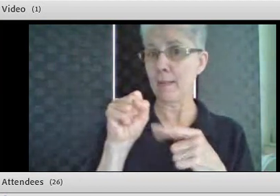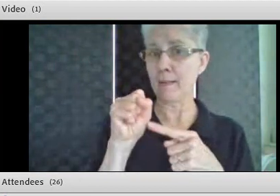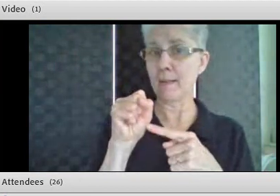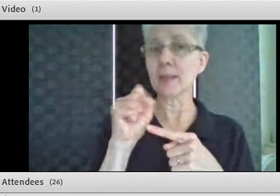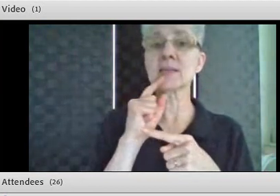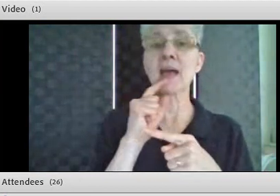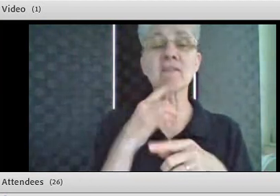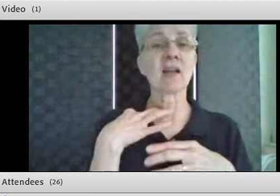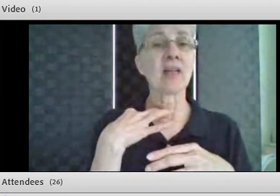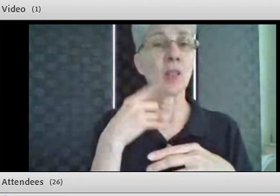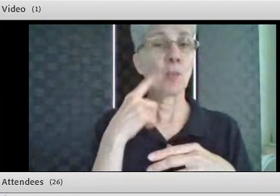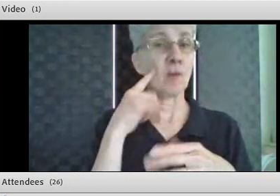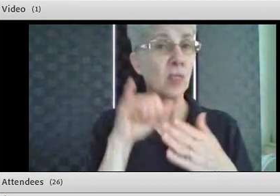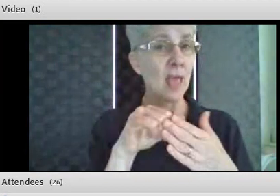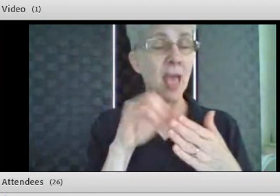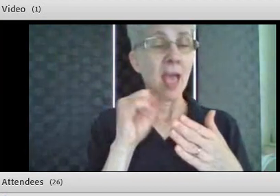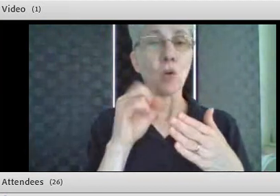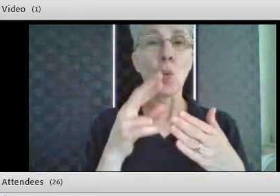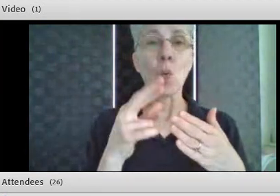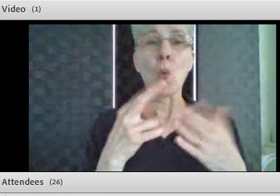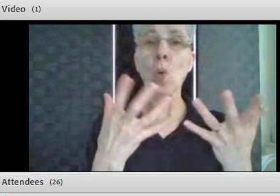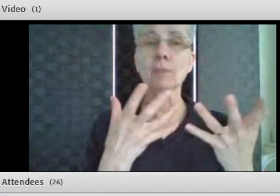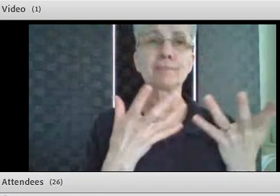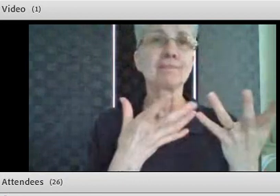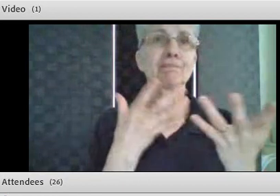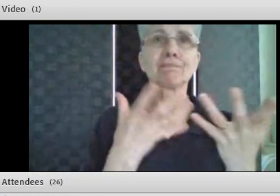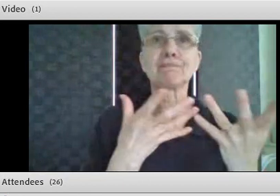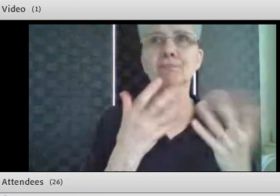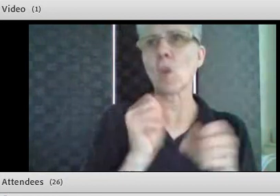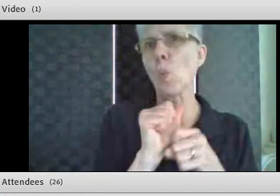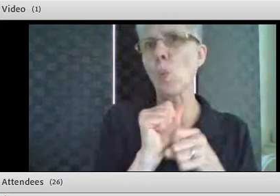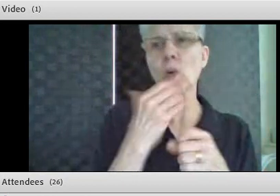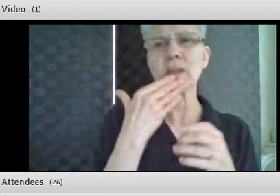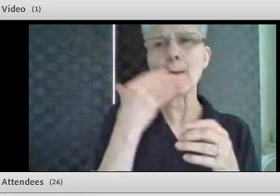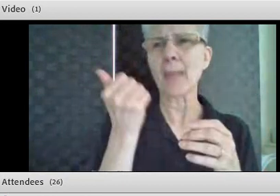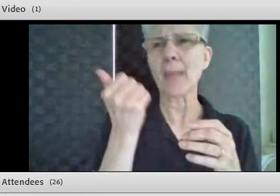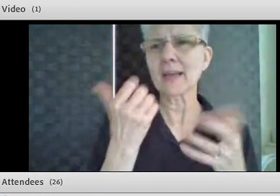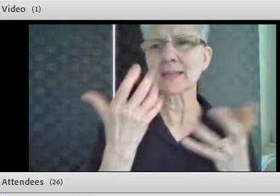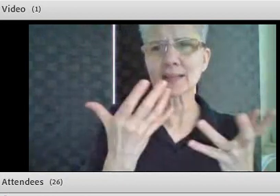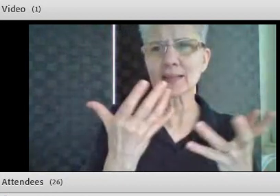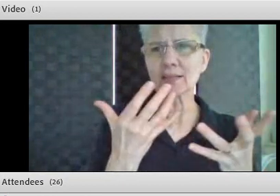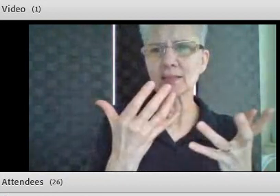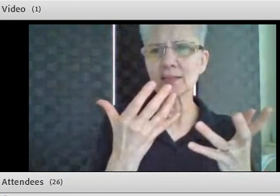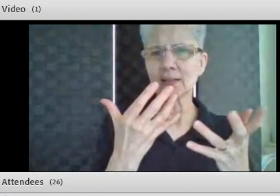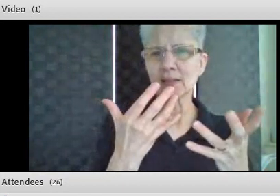If you have one or two or three students sharing one, that works as well, same thing with iPads,